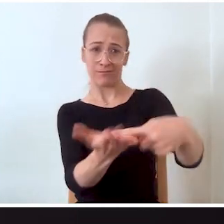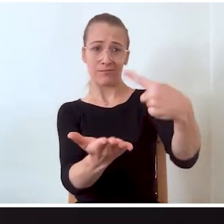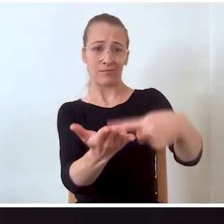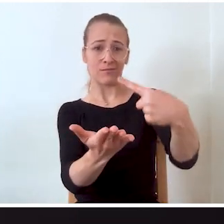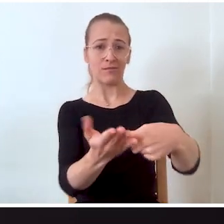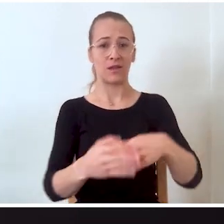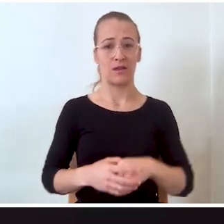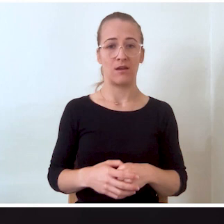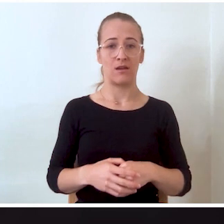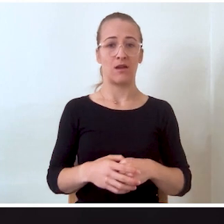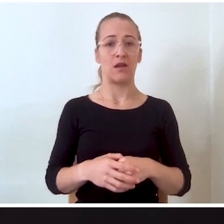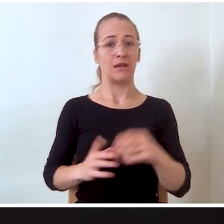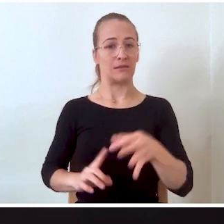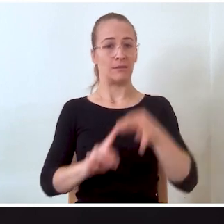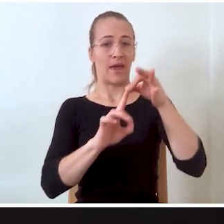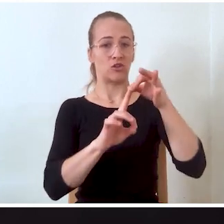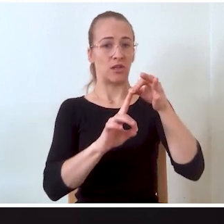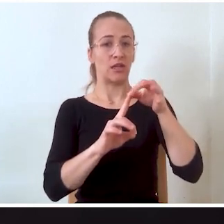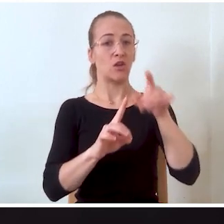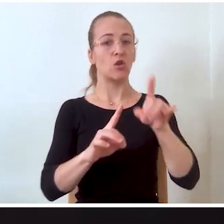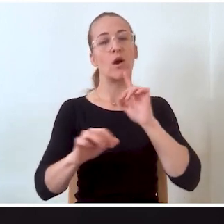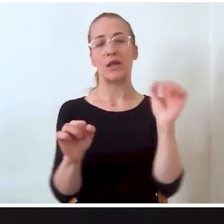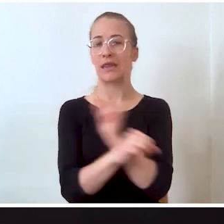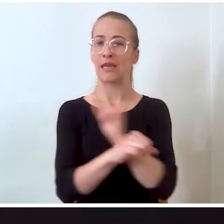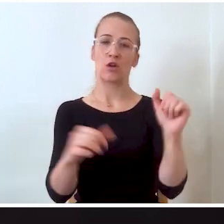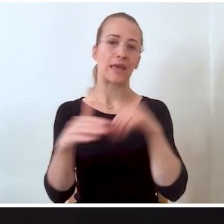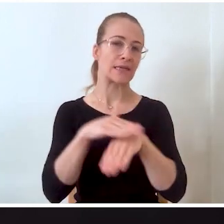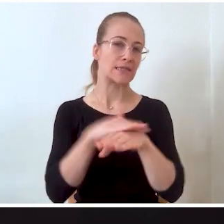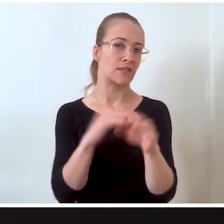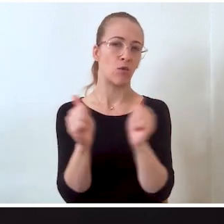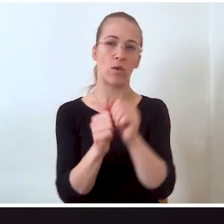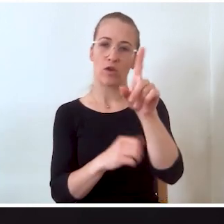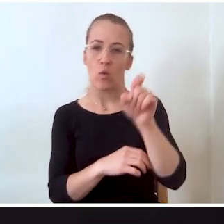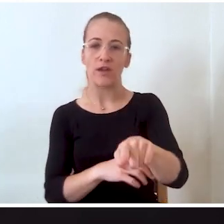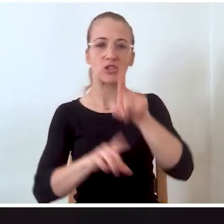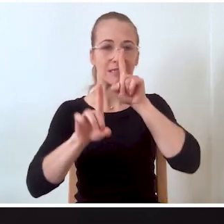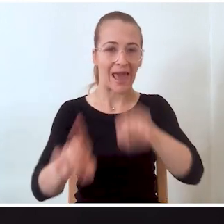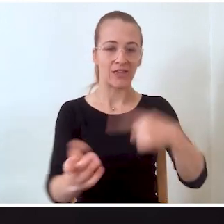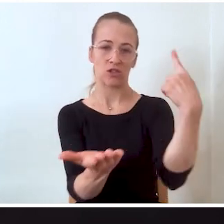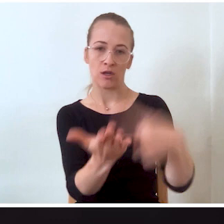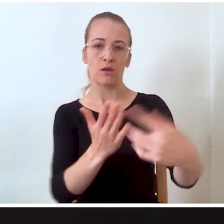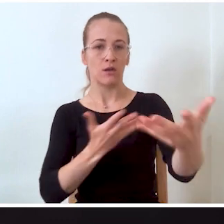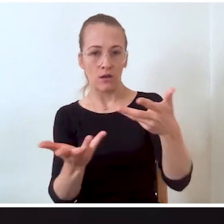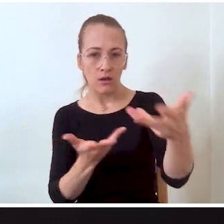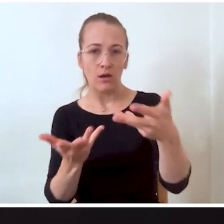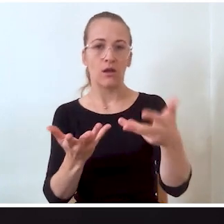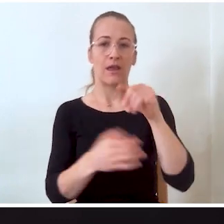Especially you are so literally accessible with questions if someone has them to reach out and say,